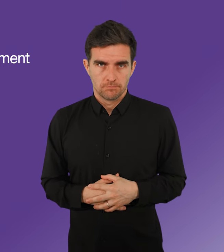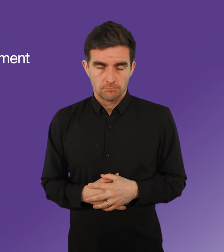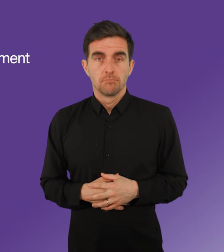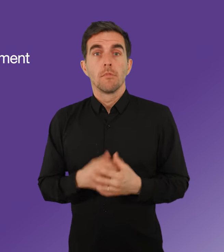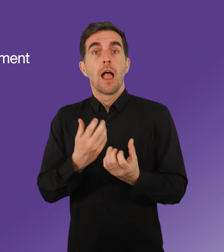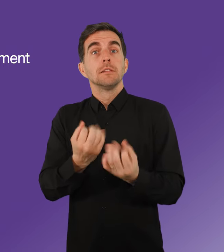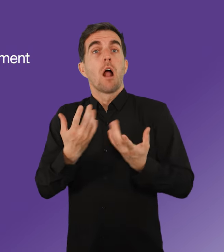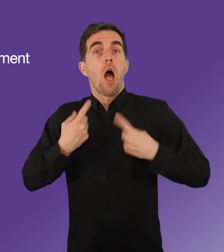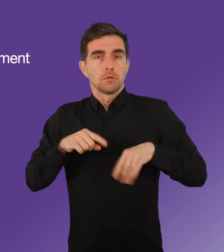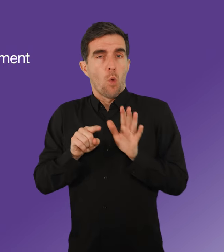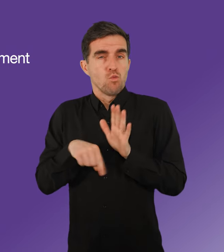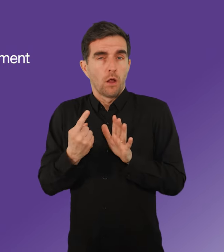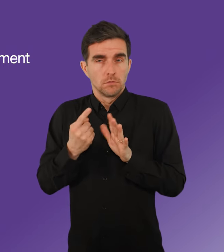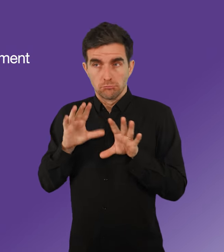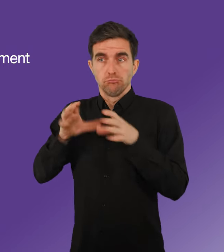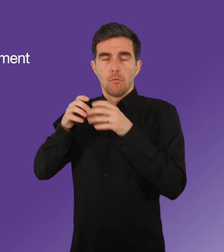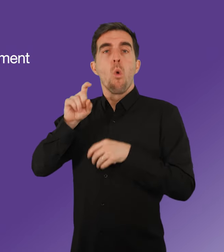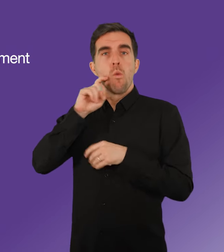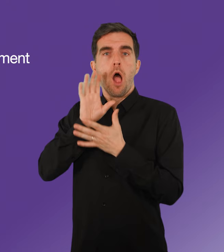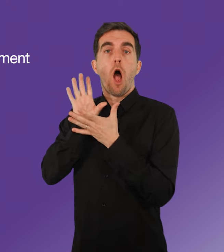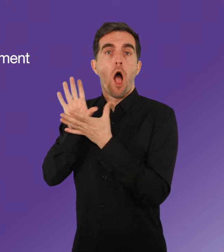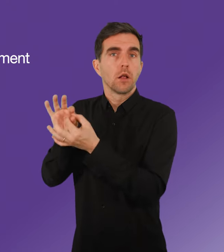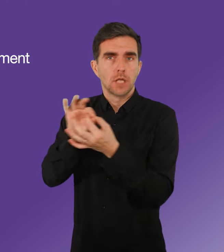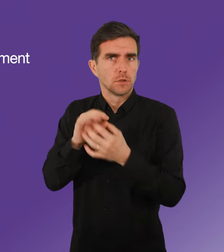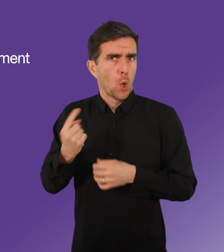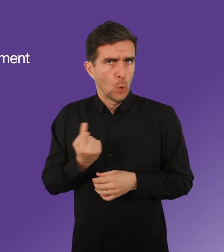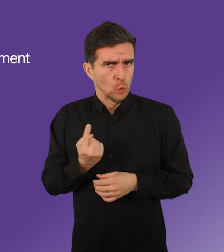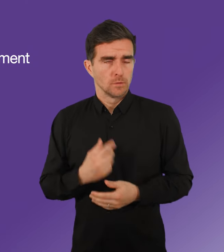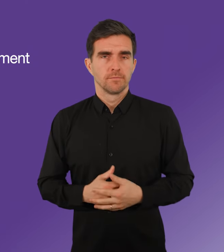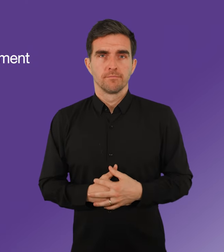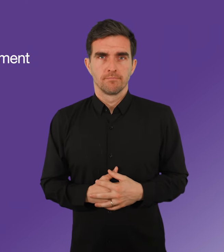Tell Us Once will contact: